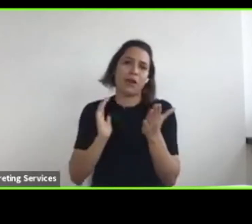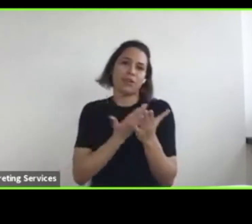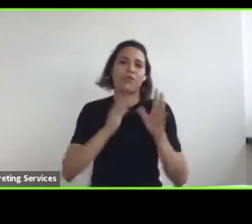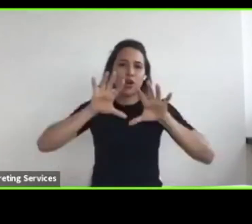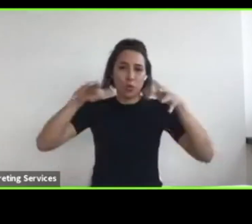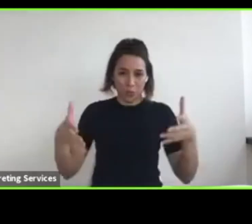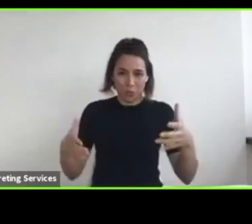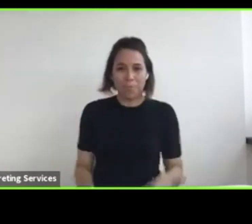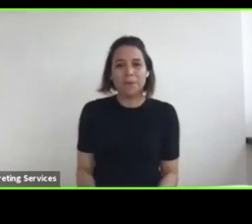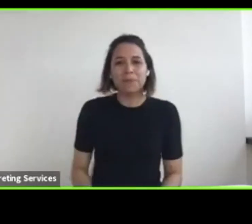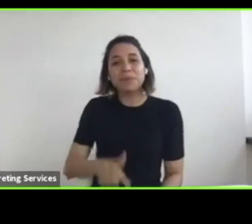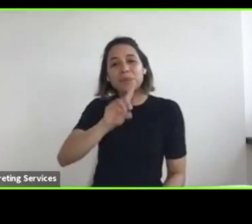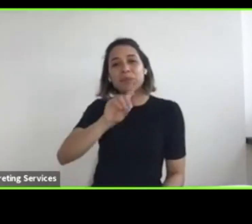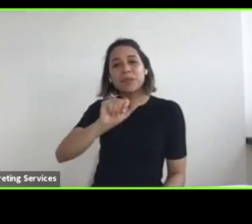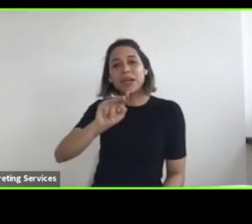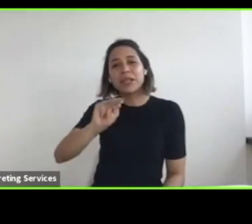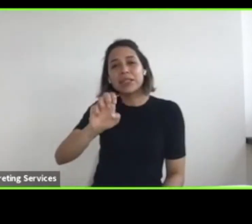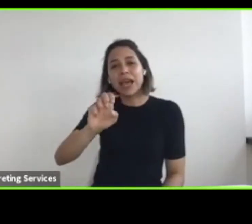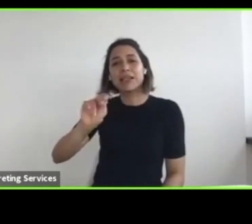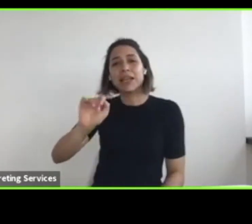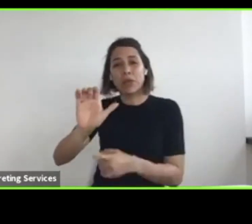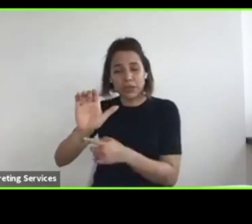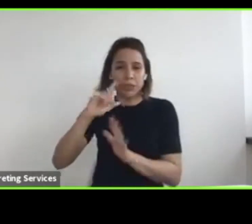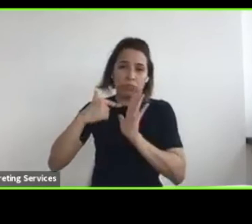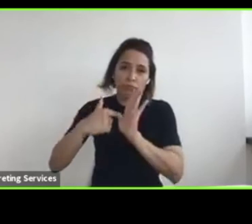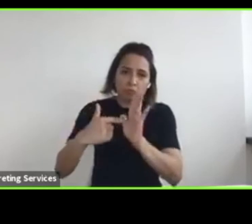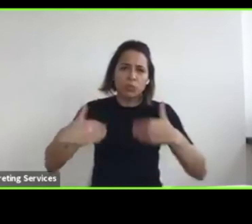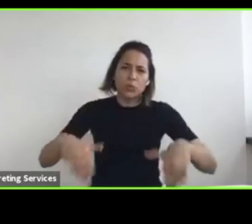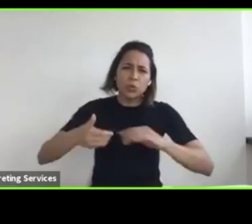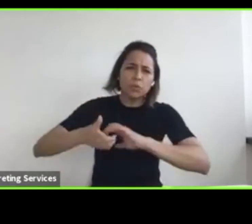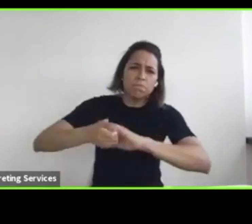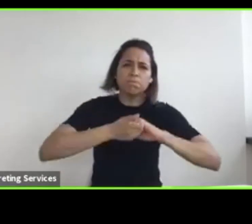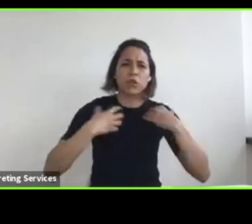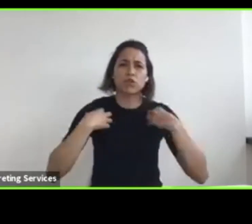HAS CONVENED A STRONG GROUP OF ARTIST-LEADERS AND EXPERTS TO SPEAK TO THE PRESSING CONCERNS